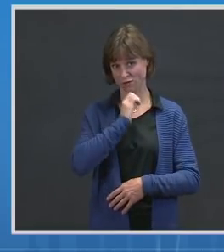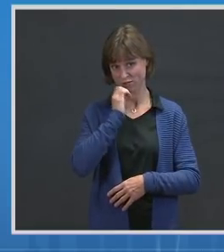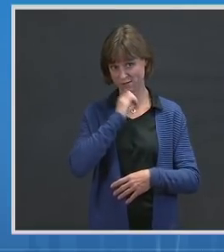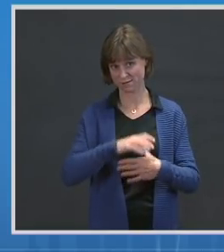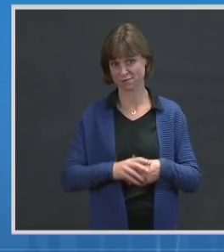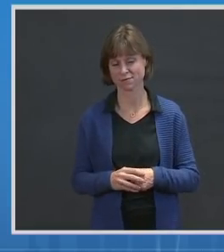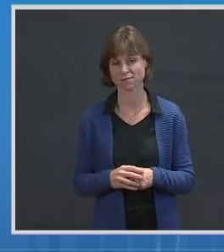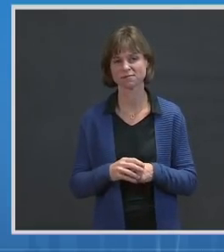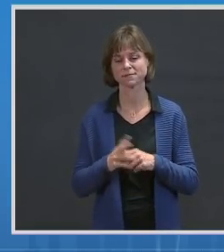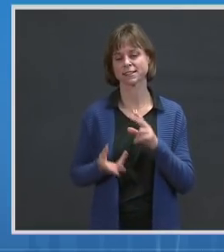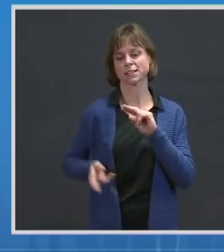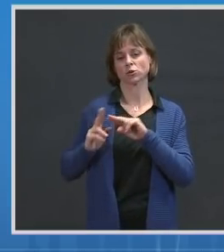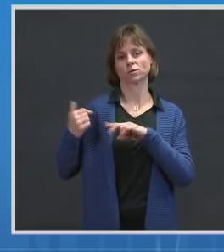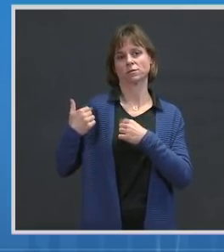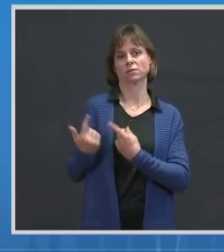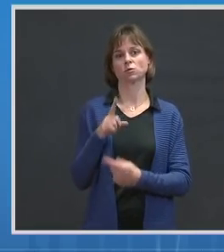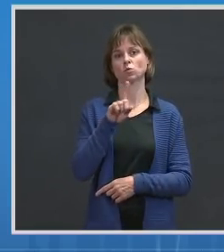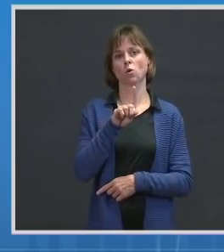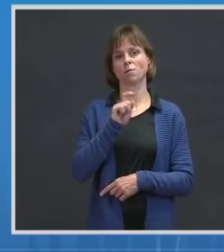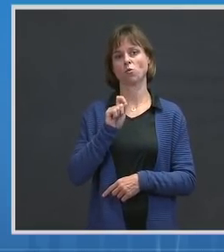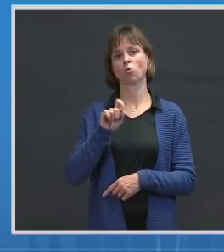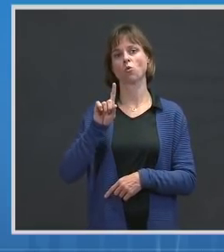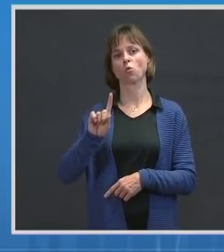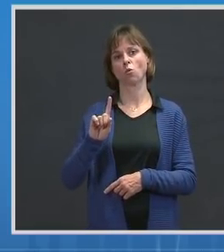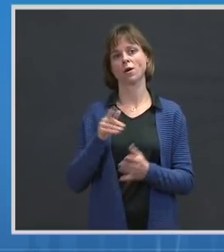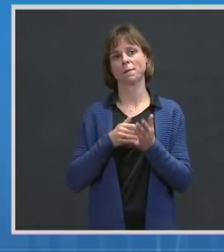up from 1.1 million only four weeks ago.